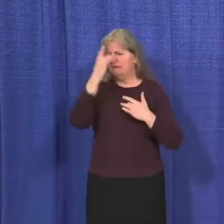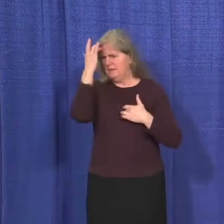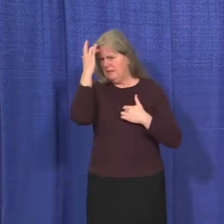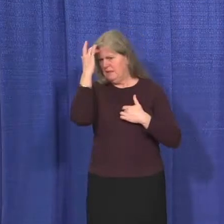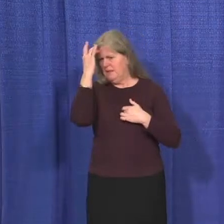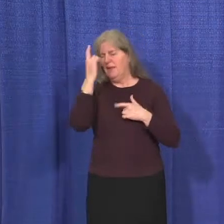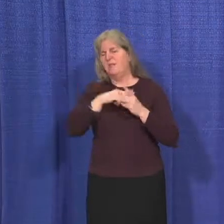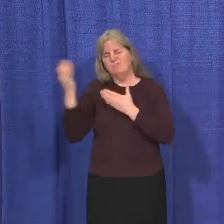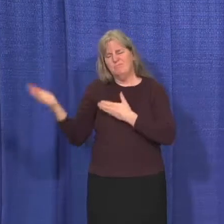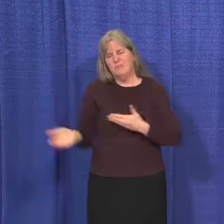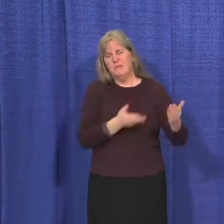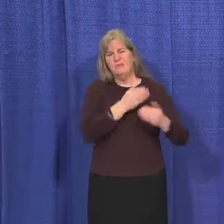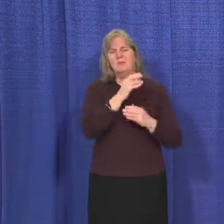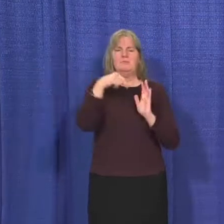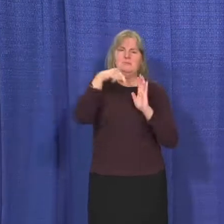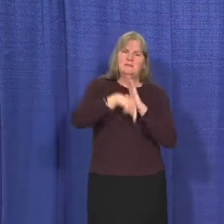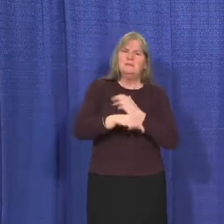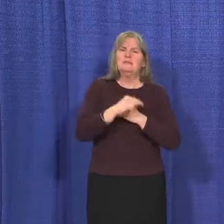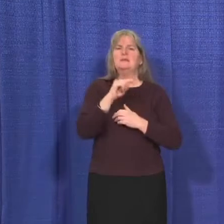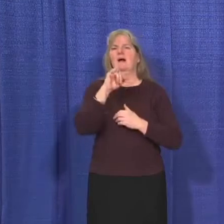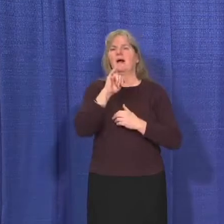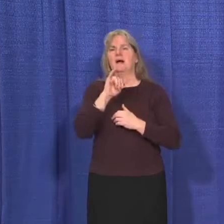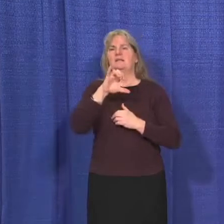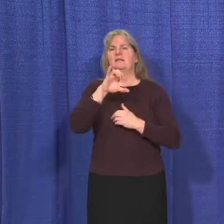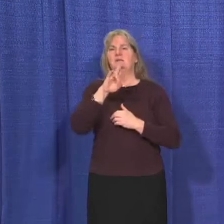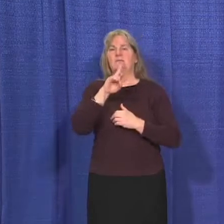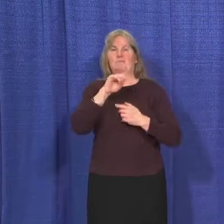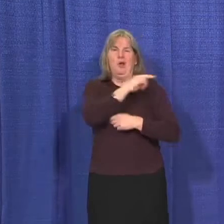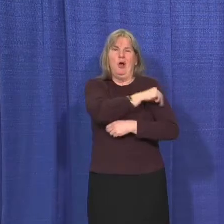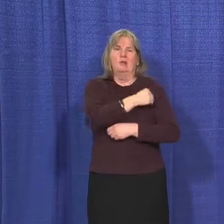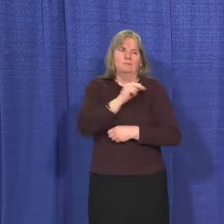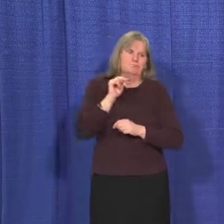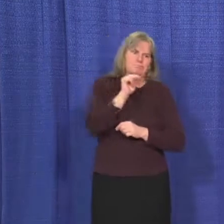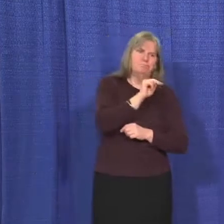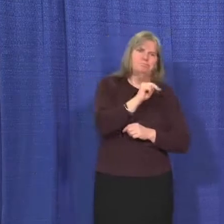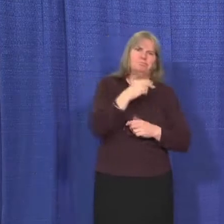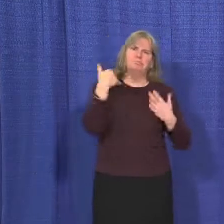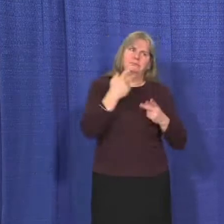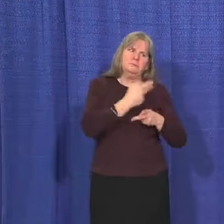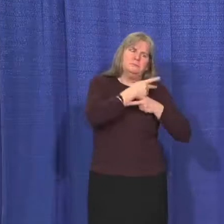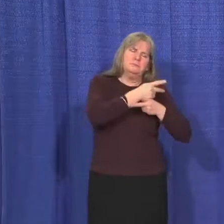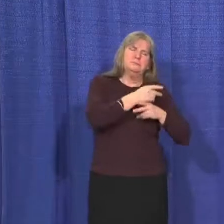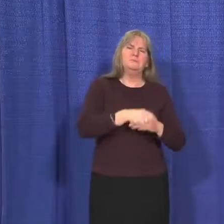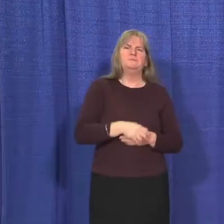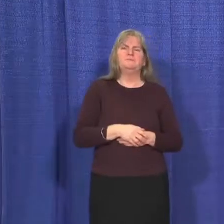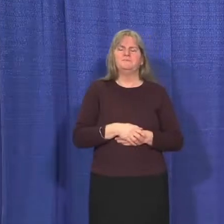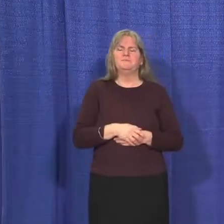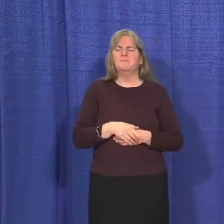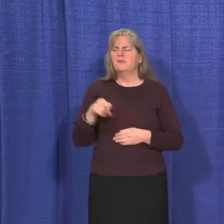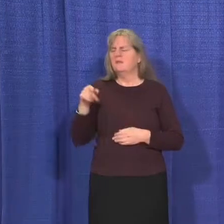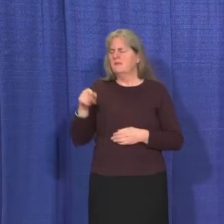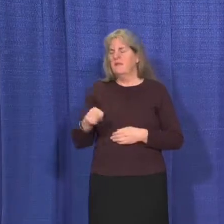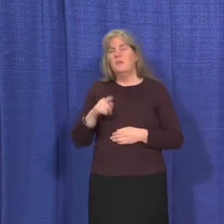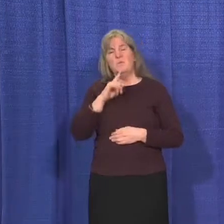and ending up in ICU. The enhanced ability for variants to spread means that the virus typically affects